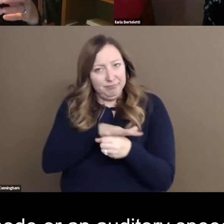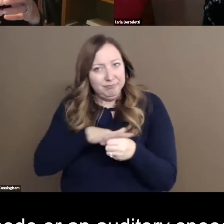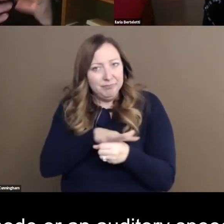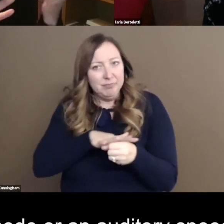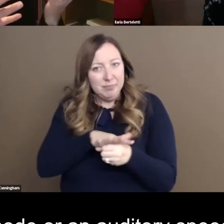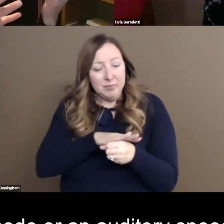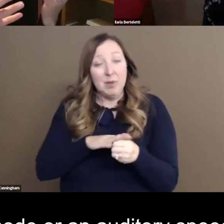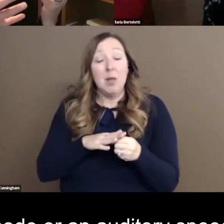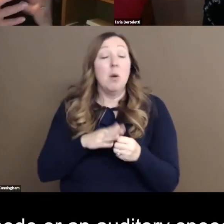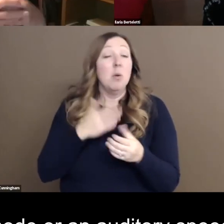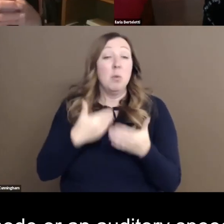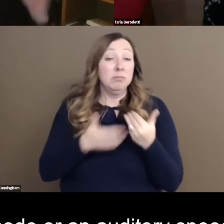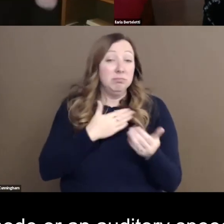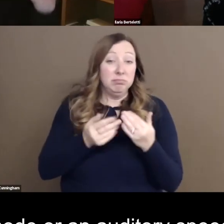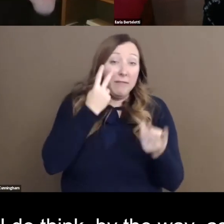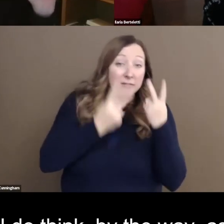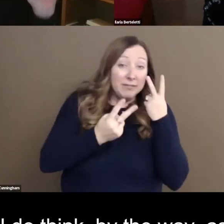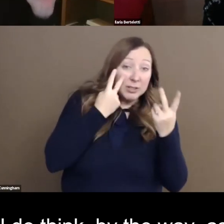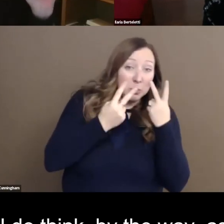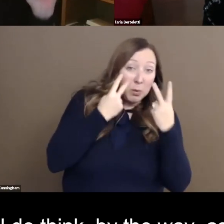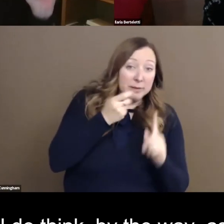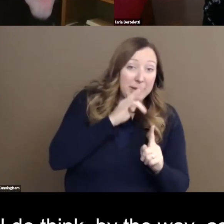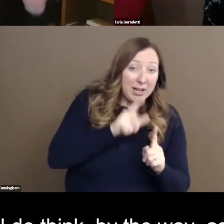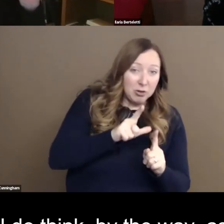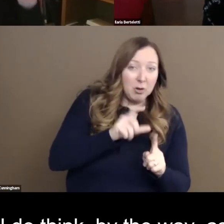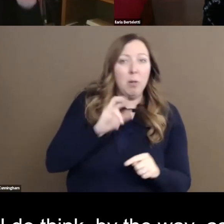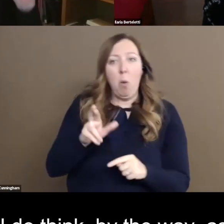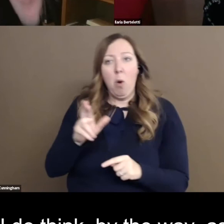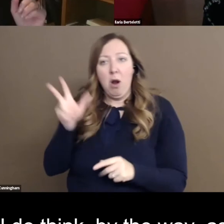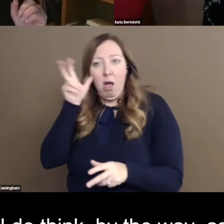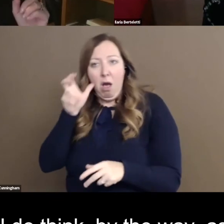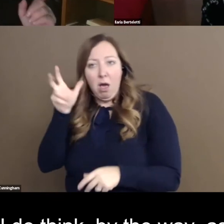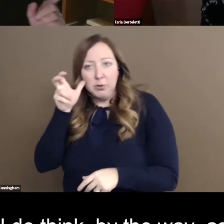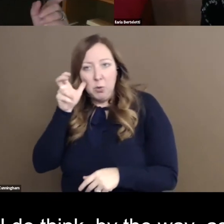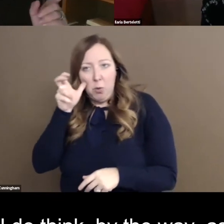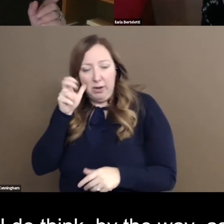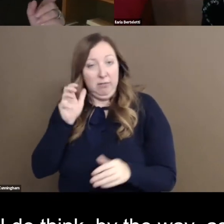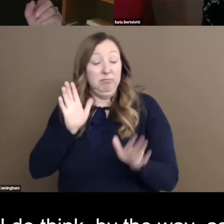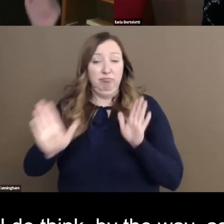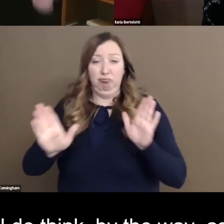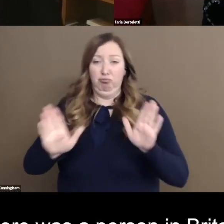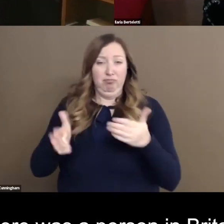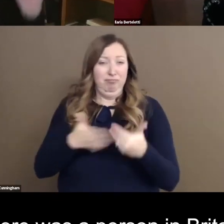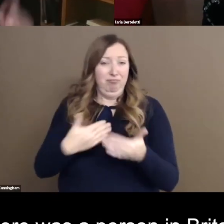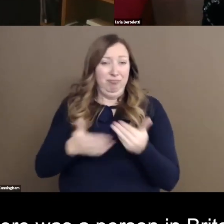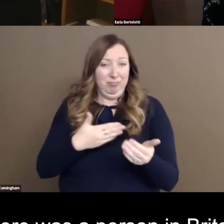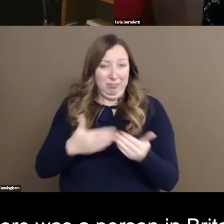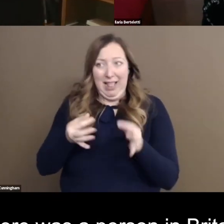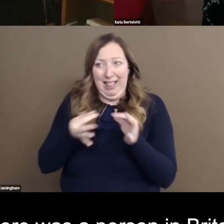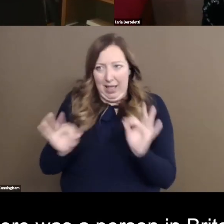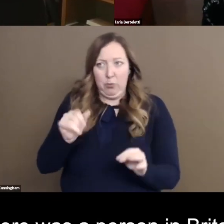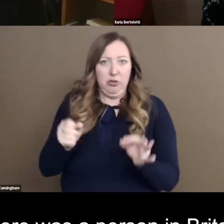an auditory speech mode it should be the same i do think by the way as i'm talking